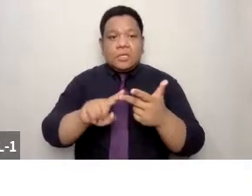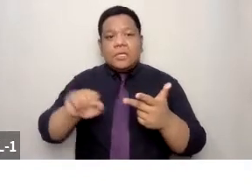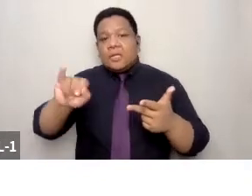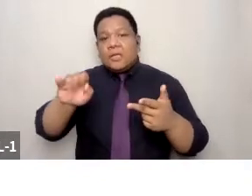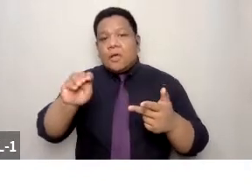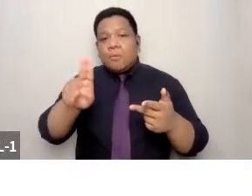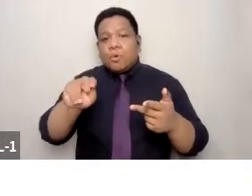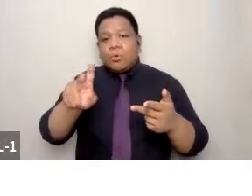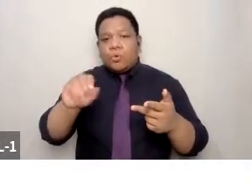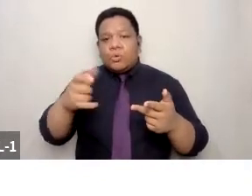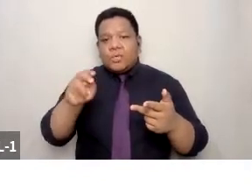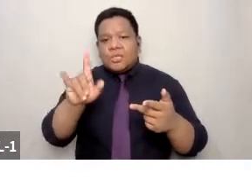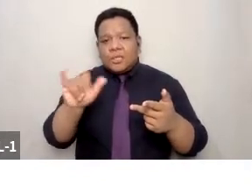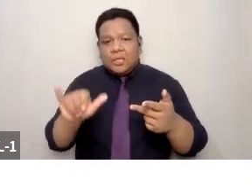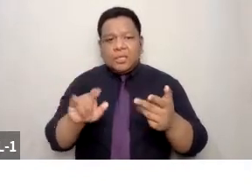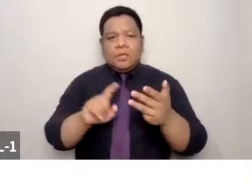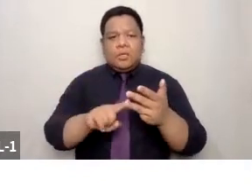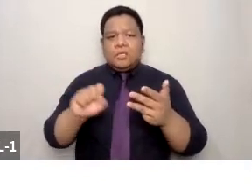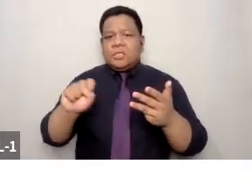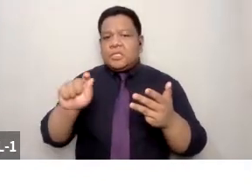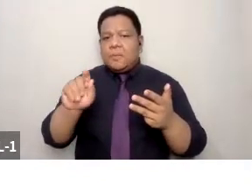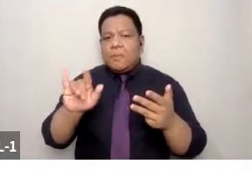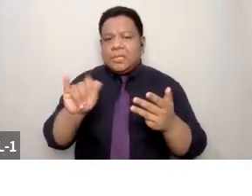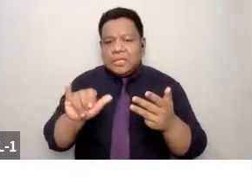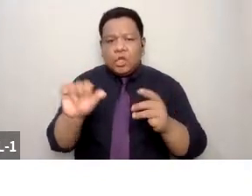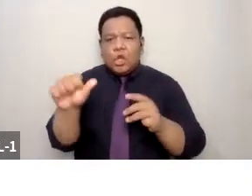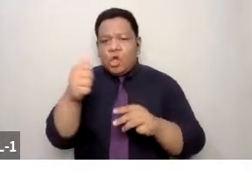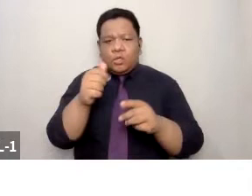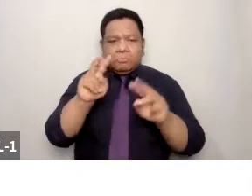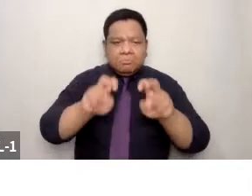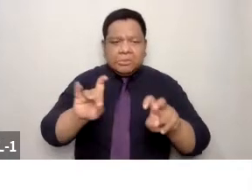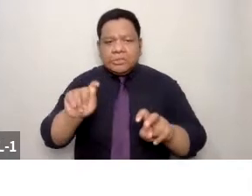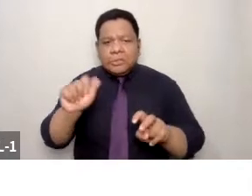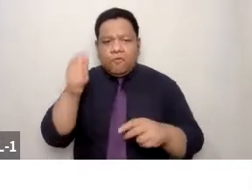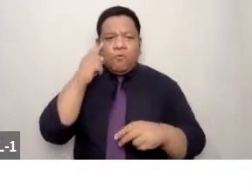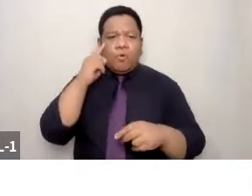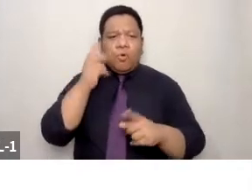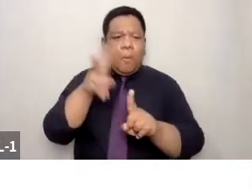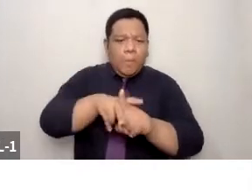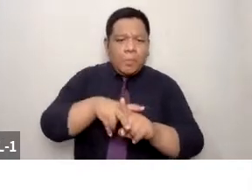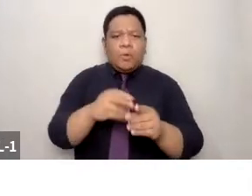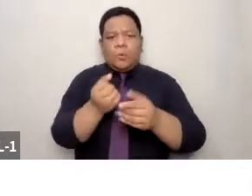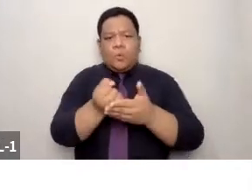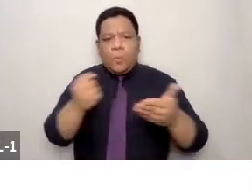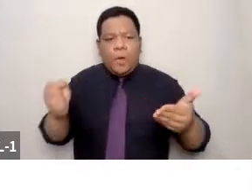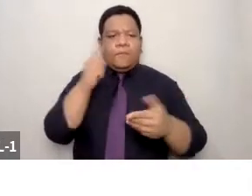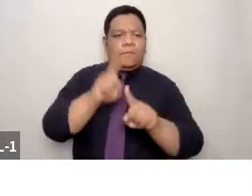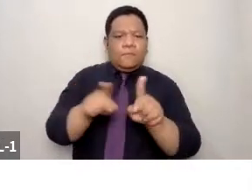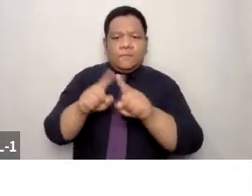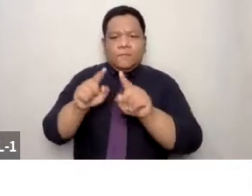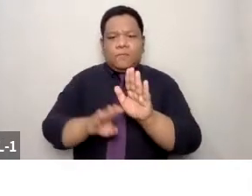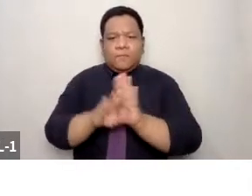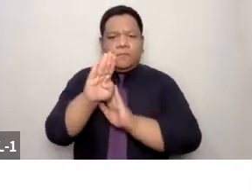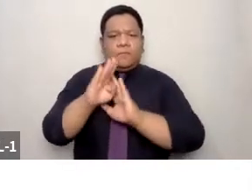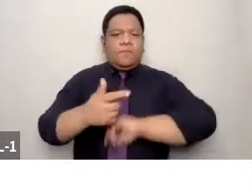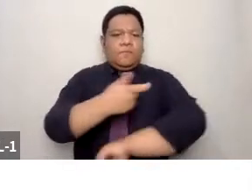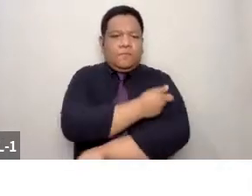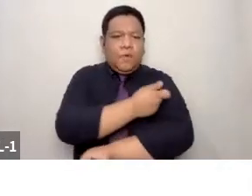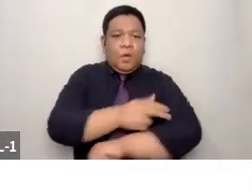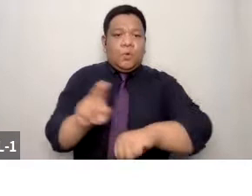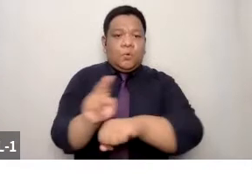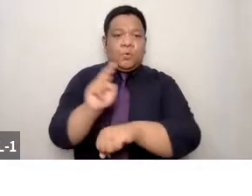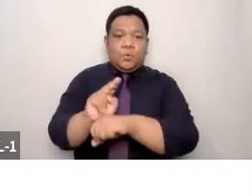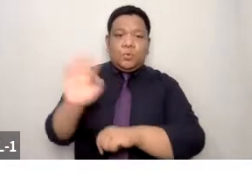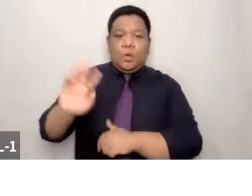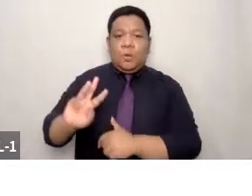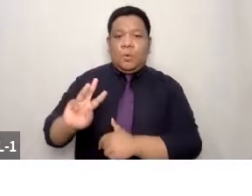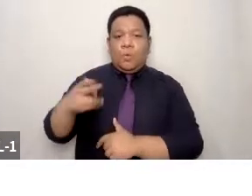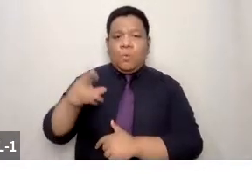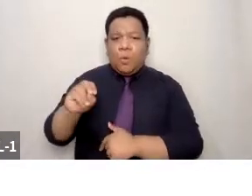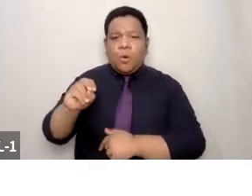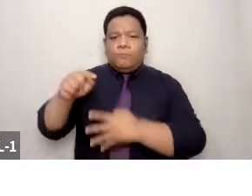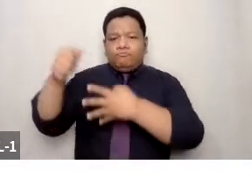plus other data for implementation supply from various phases of vaccine development using WHO criteria and international standards.